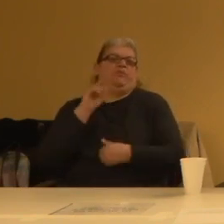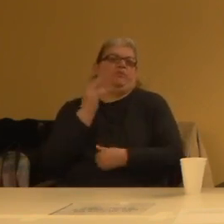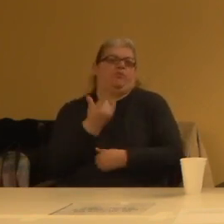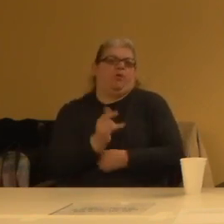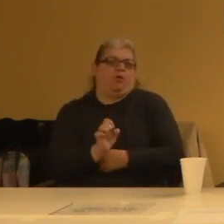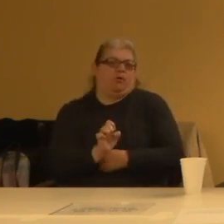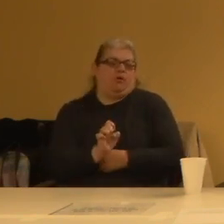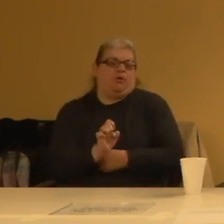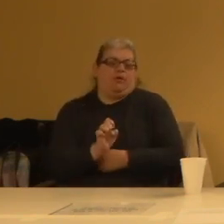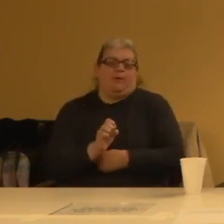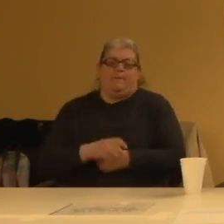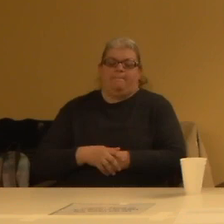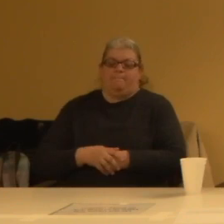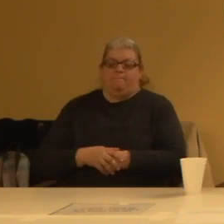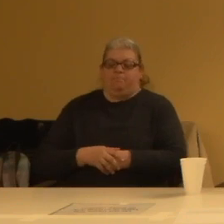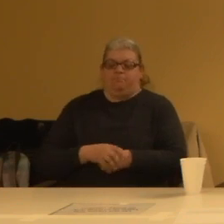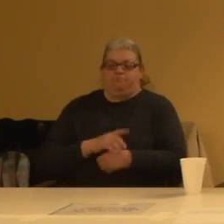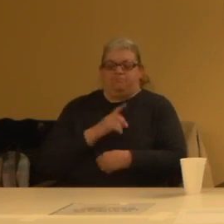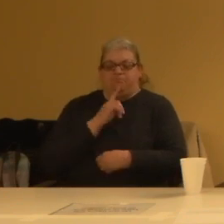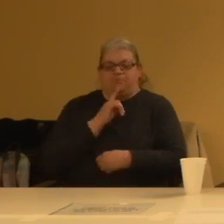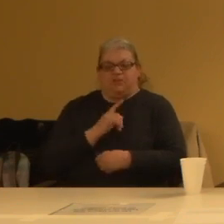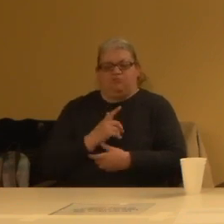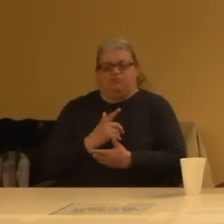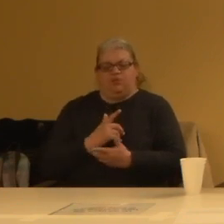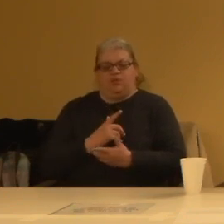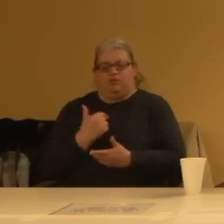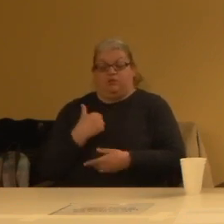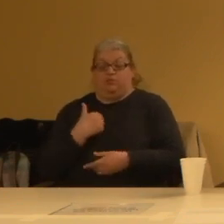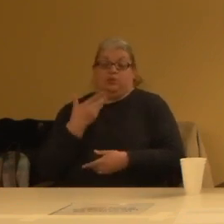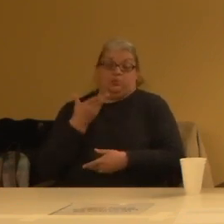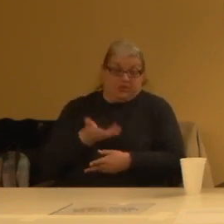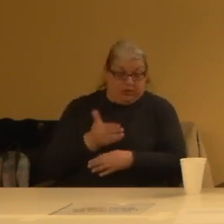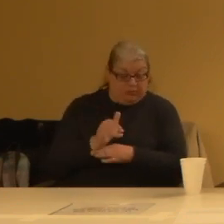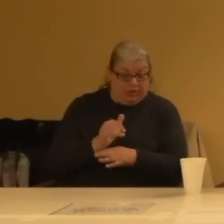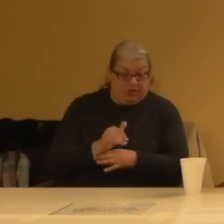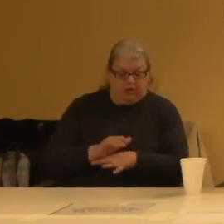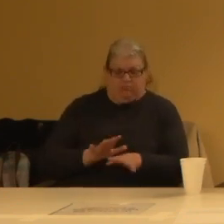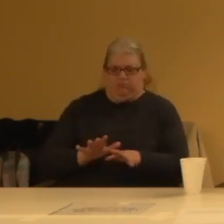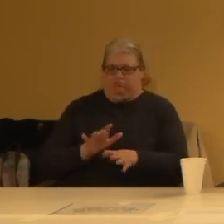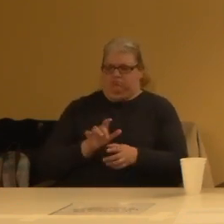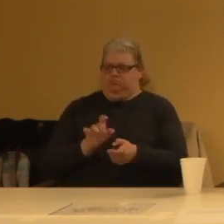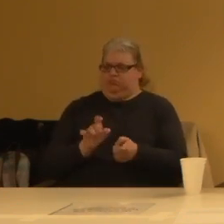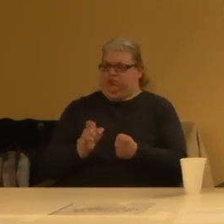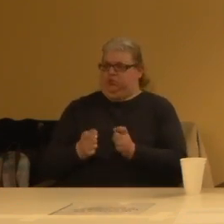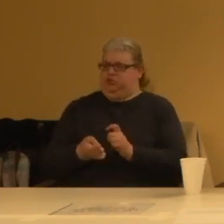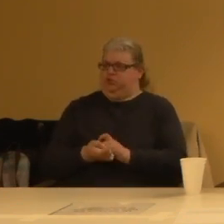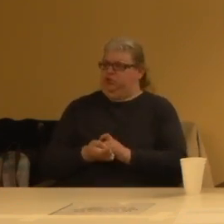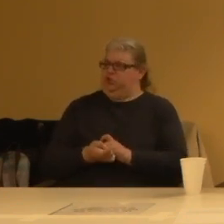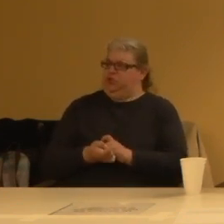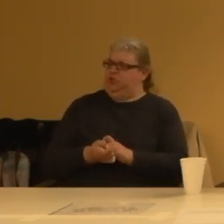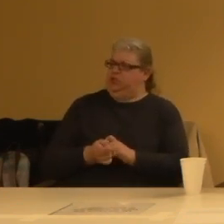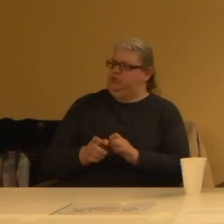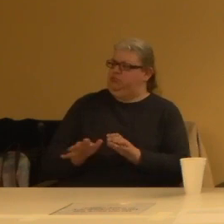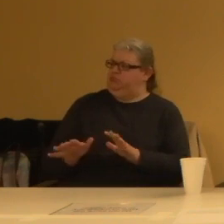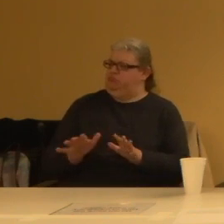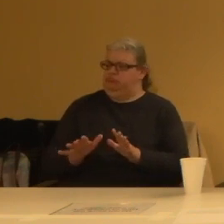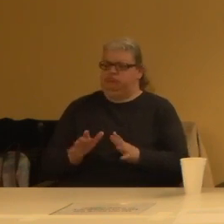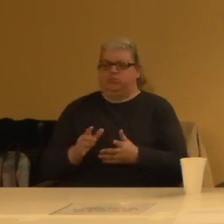And then it changed my DNA to be on the boat that night because everyone there wasn't being progressive or woke or gay friendly, or anything.